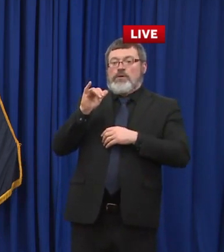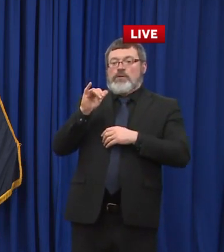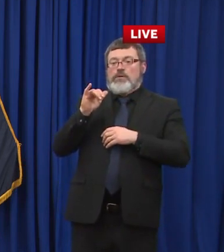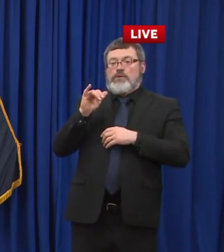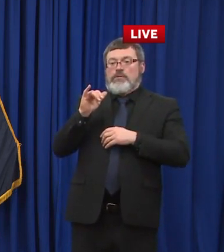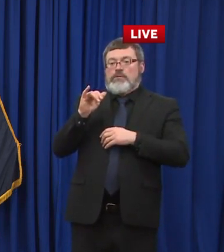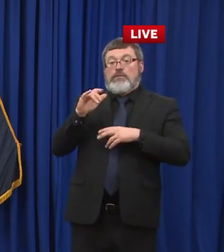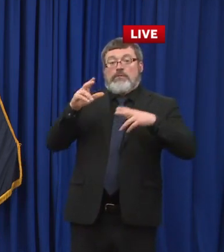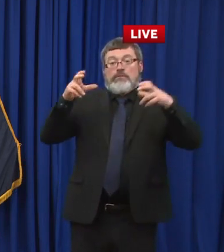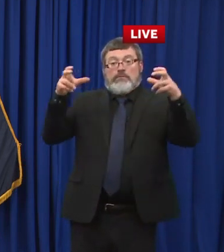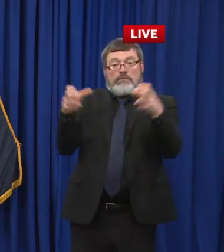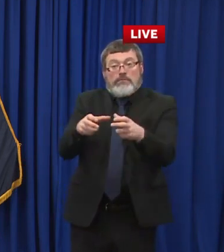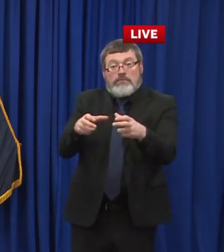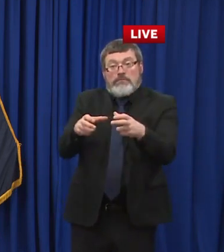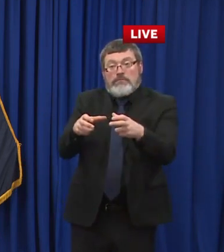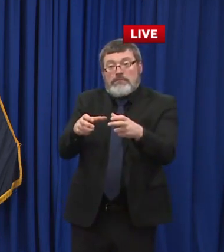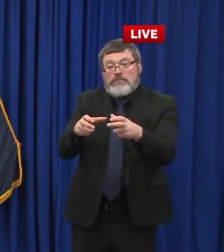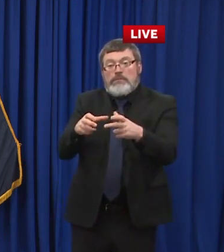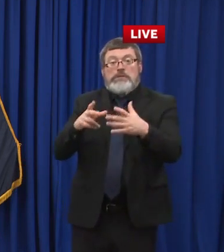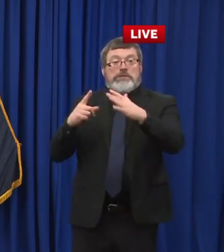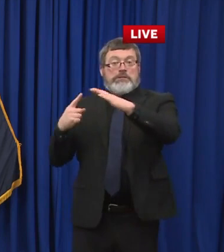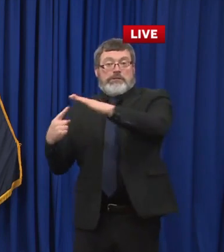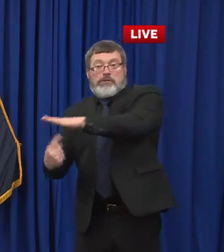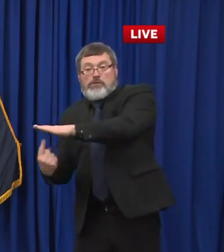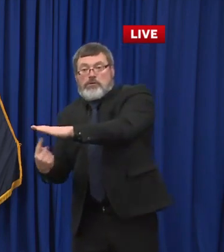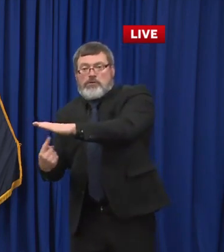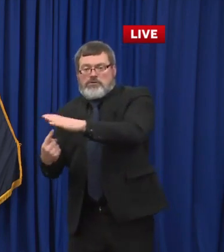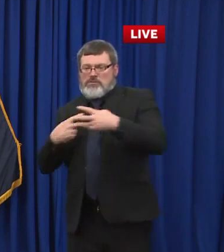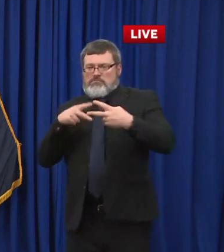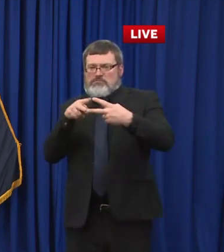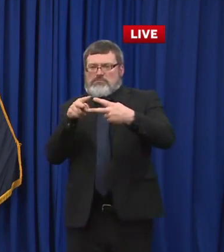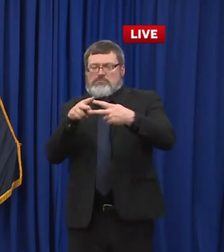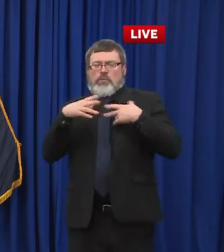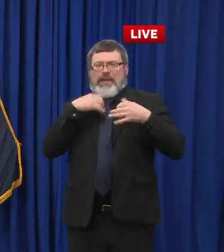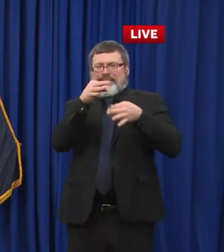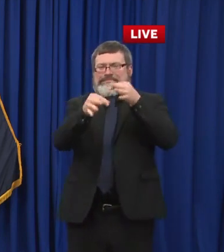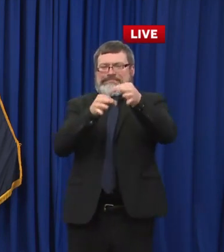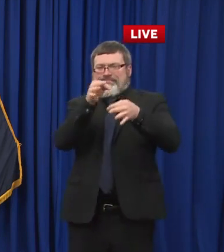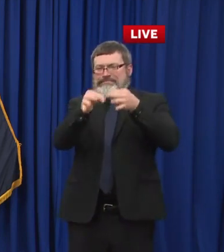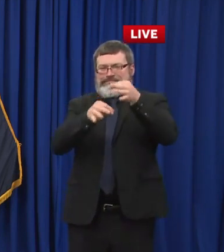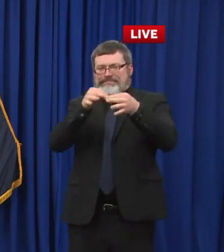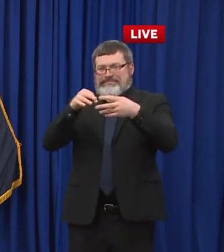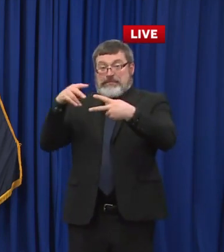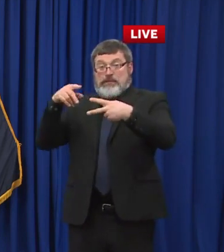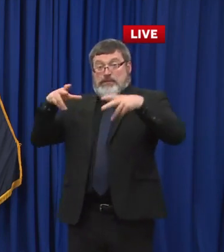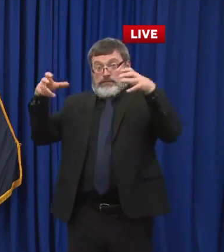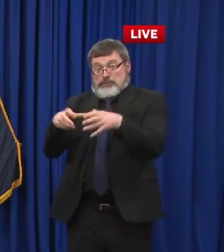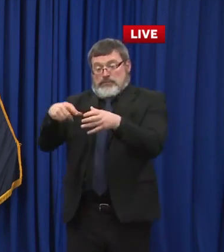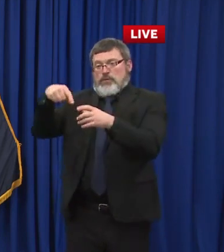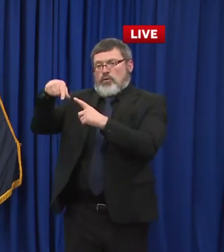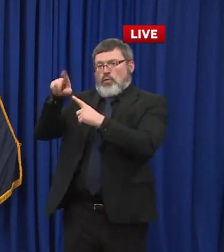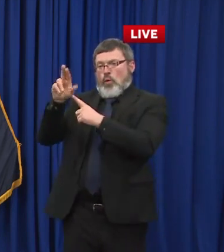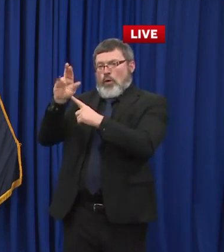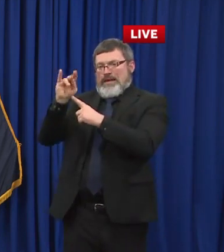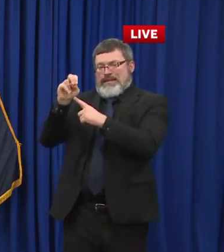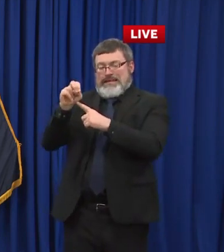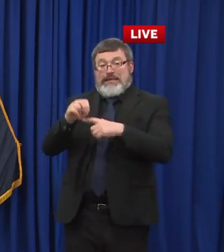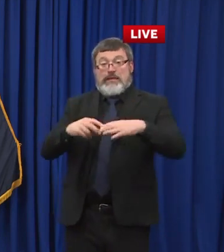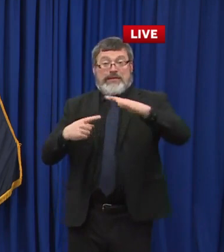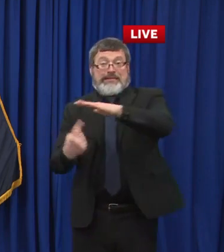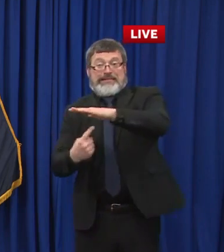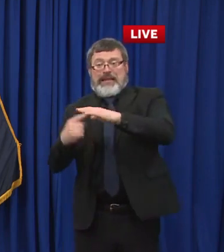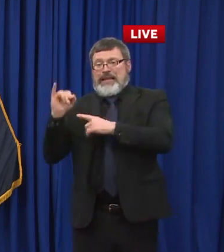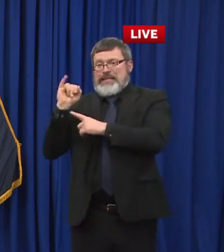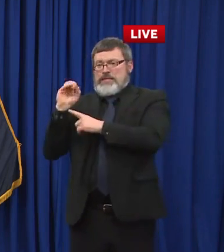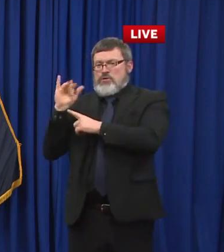JUST A QUICK TERMINOLOGY, DEFINITION HERE, WE TALK ABOUT ISOLATION IN QUARANTINE AND USE THOSE TERMS VERY INTENTIONALLY.